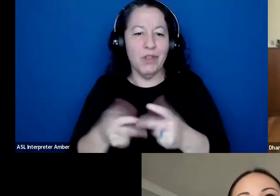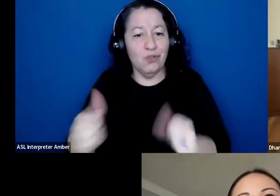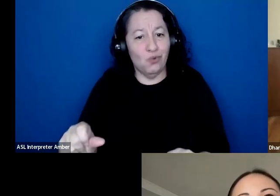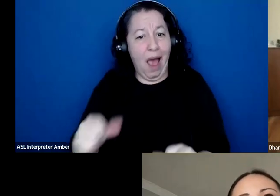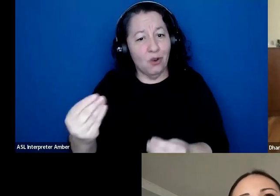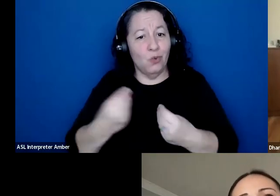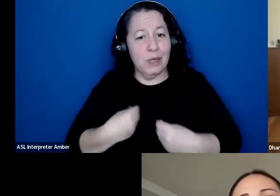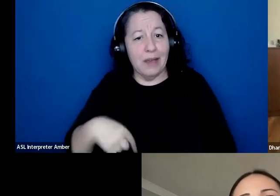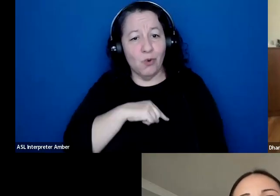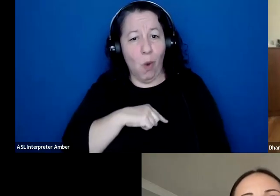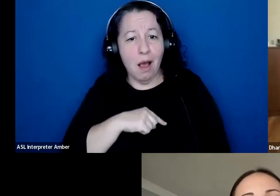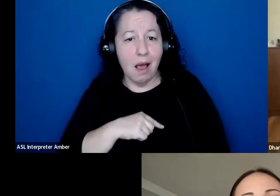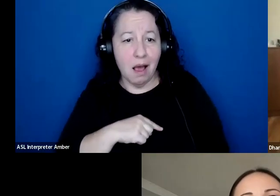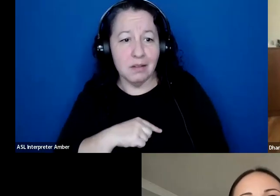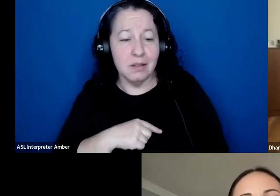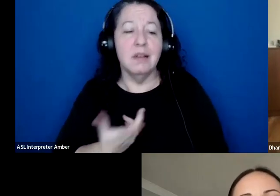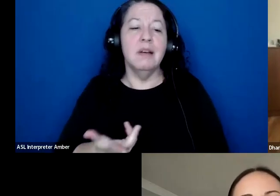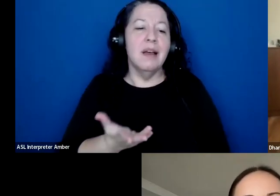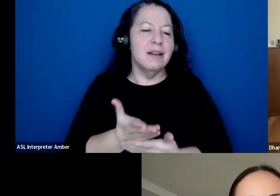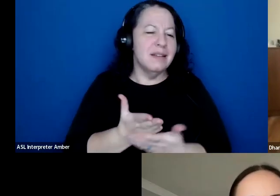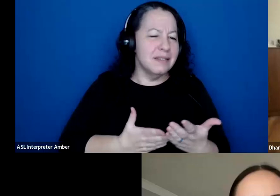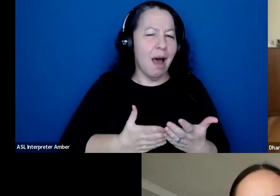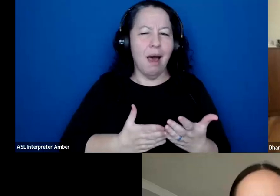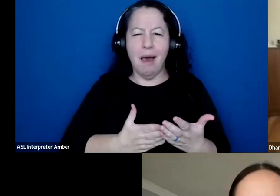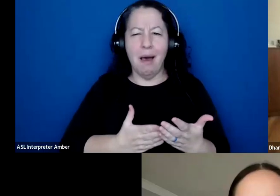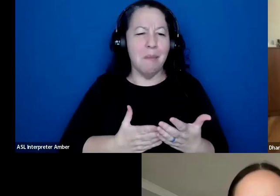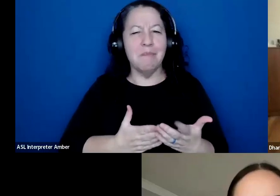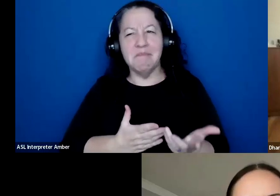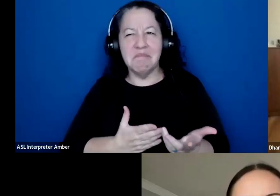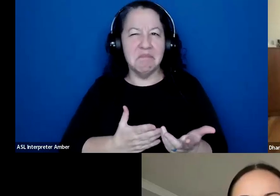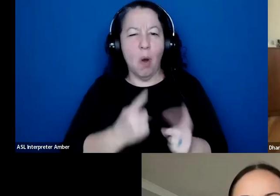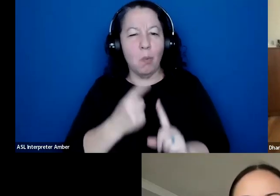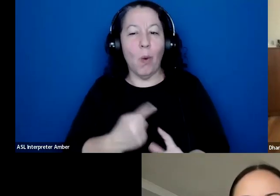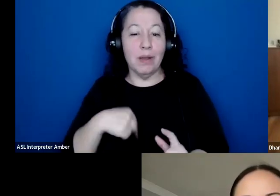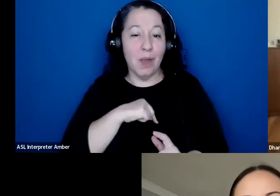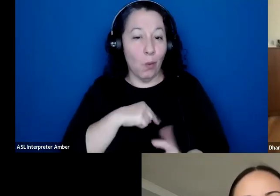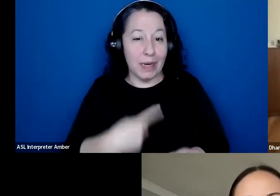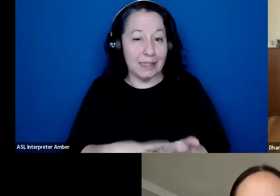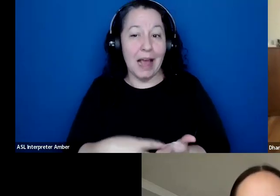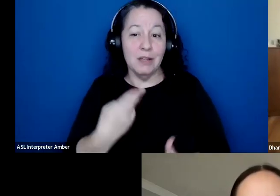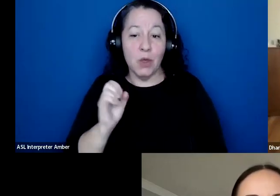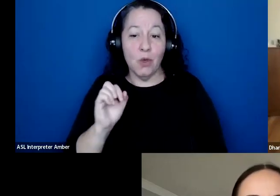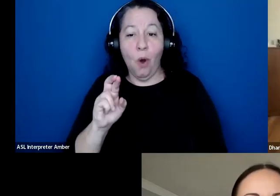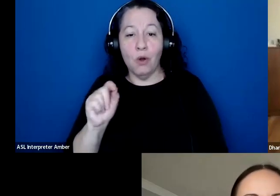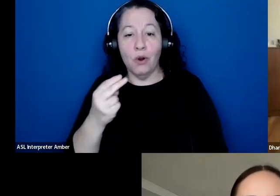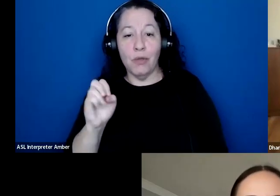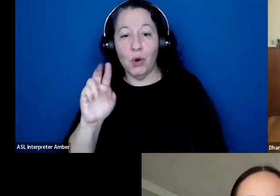and some of the things that, you know, we talk about at Honor the Earth and in indigenous communities who are fighting for a just transition